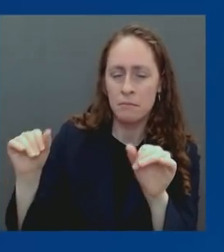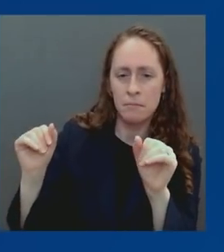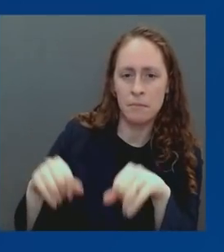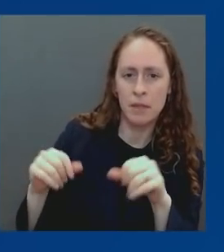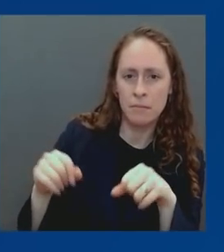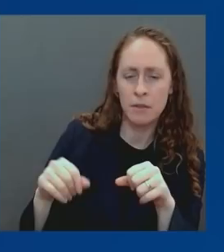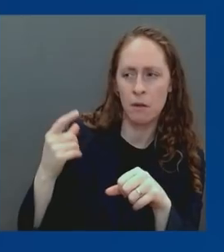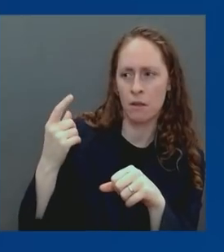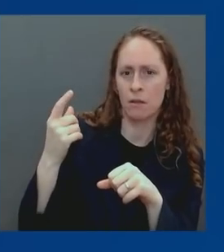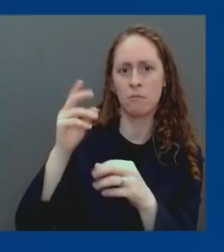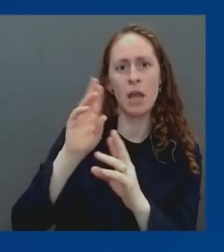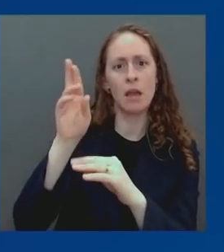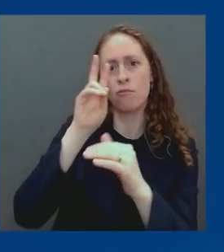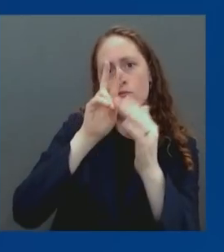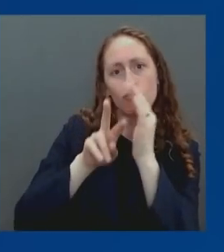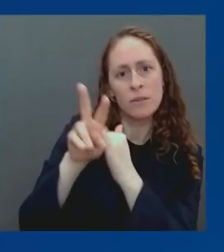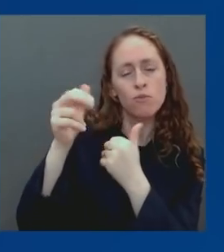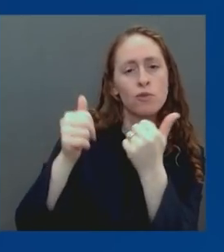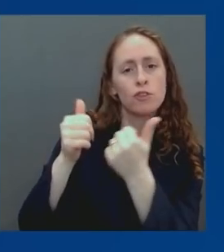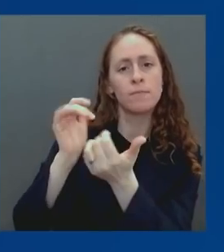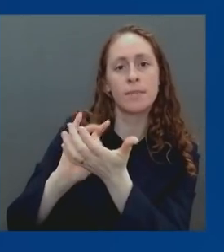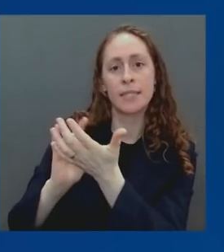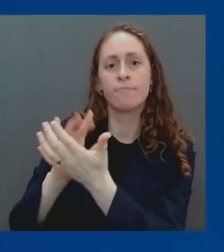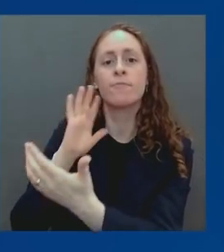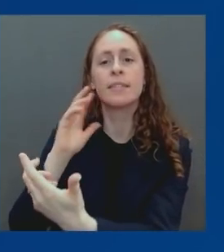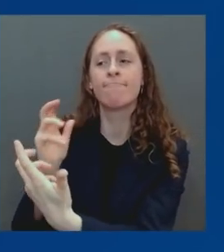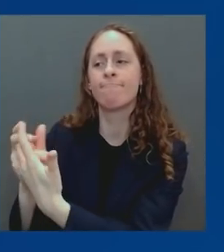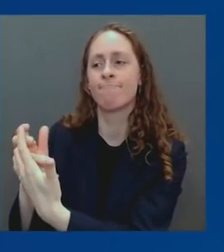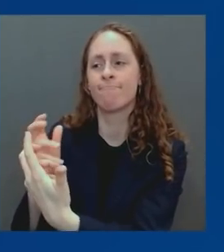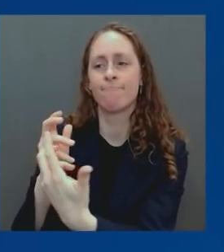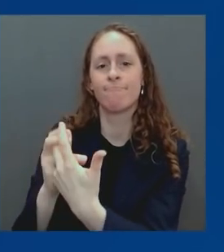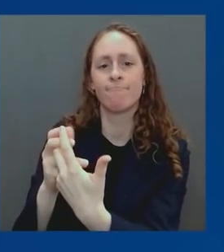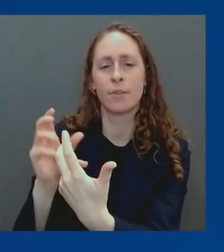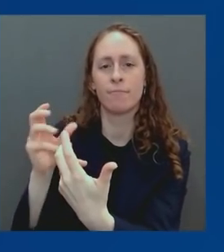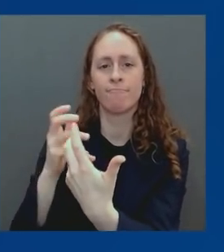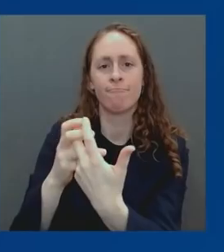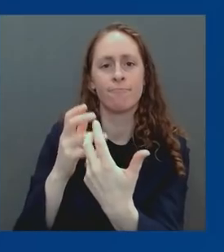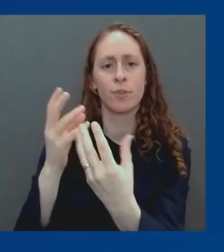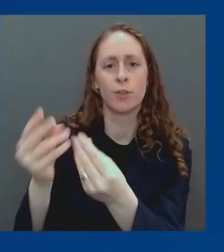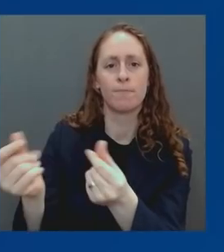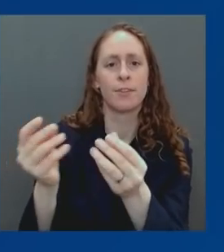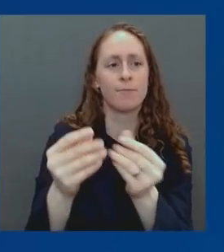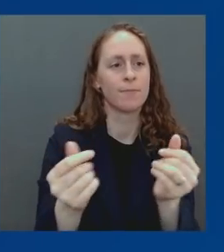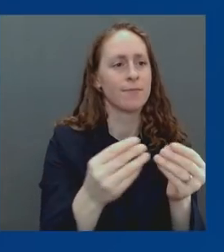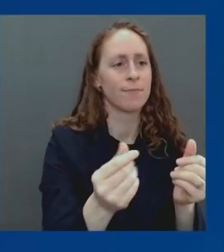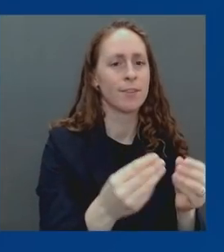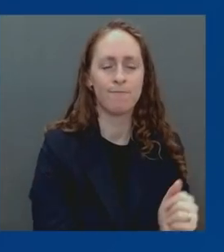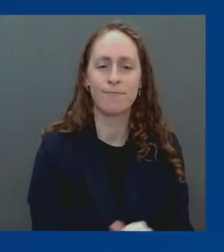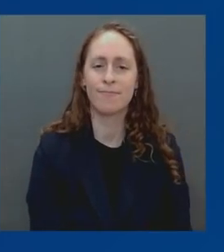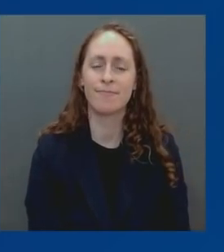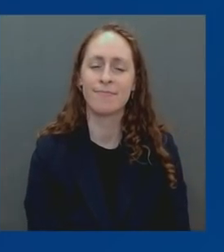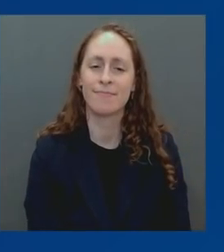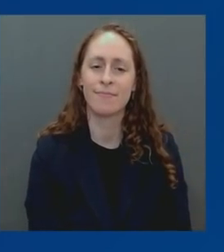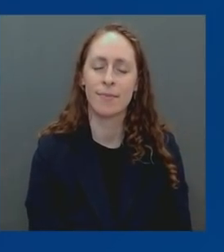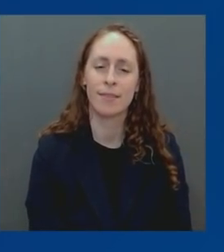and the discovery of antiviral drugs -- those that are already around, namely, have been used for other purposes --